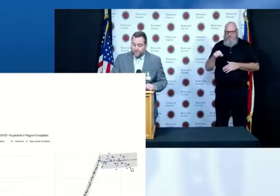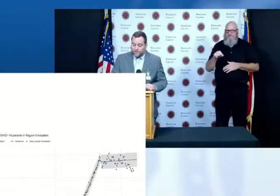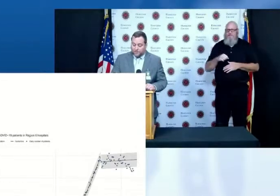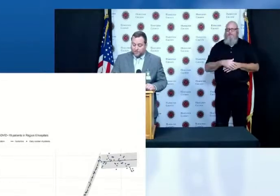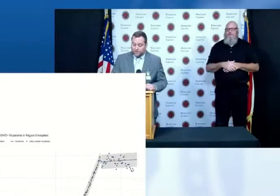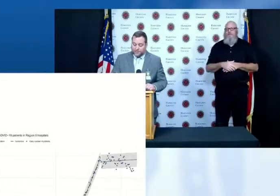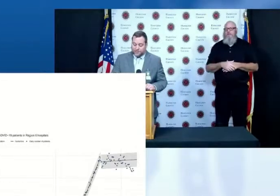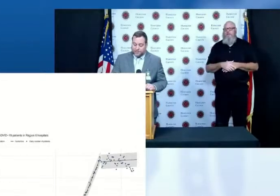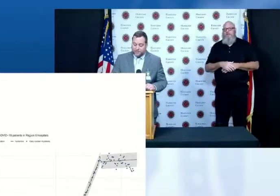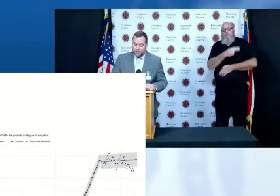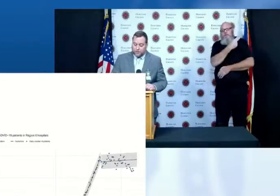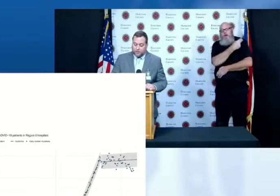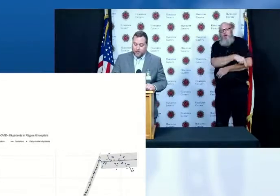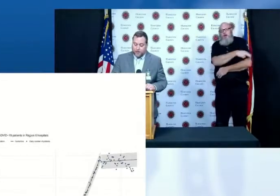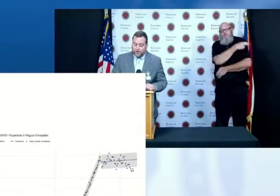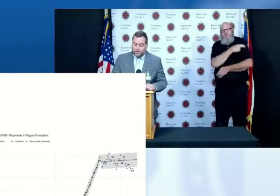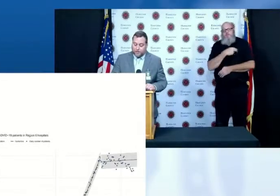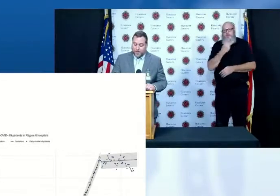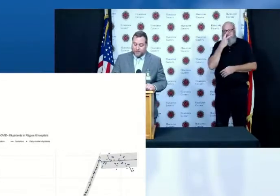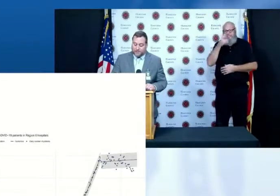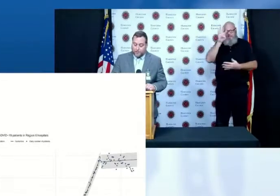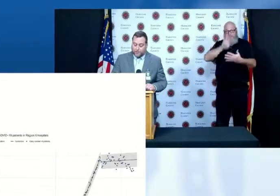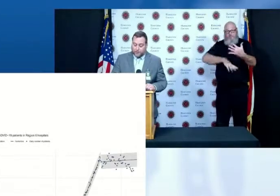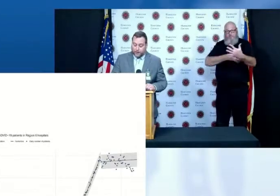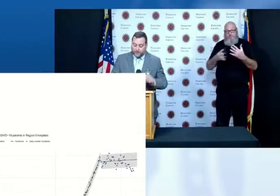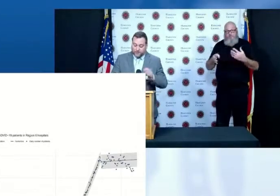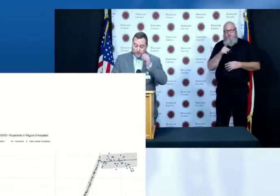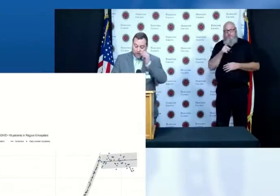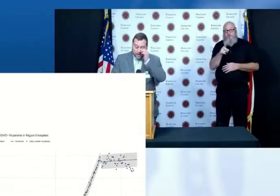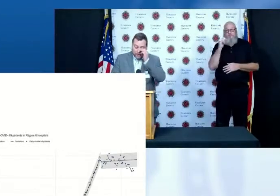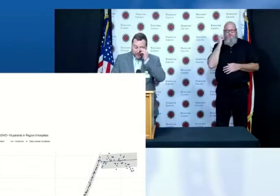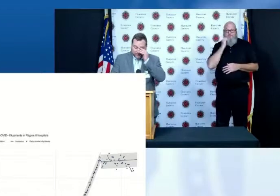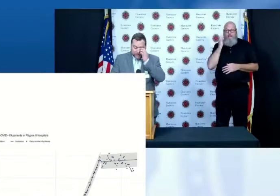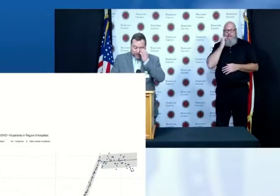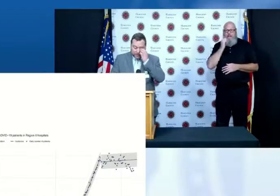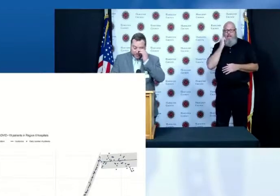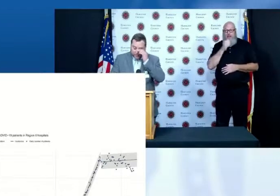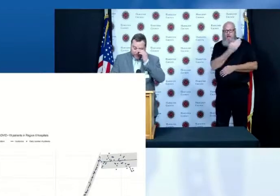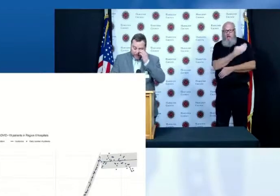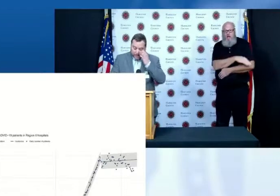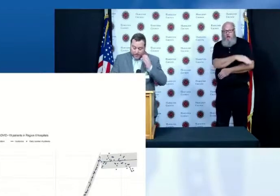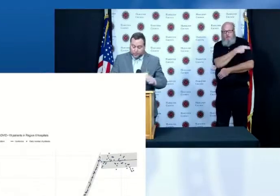hospitalizations per day over the last couple weeks these continue to trend in a downward